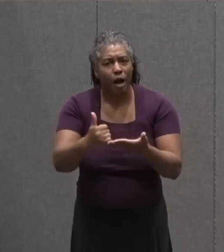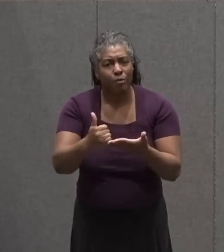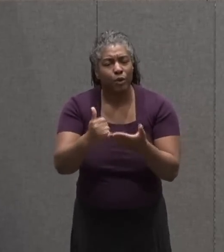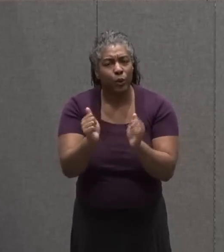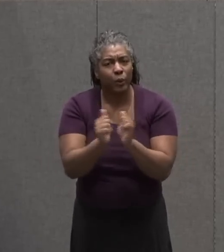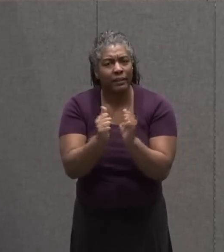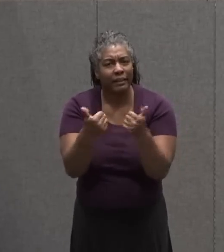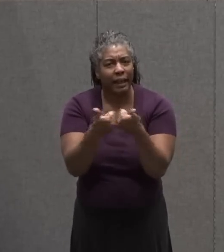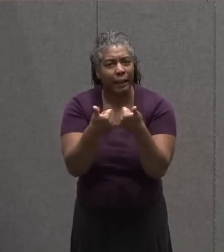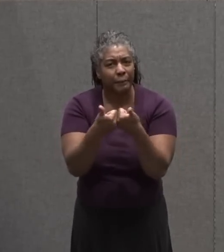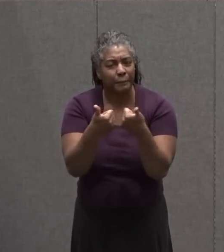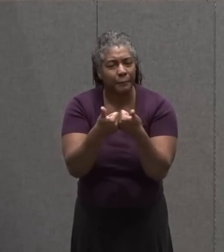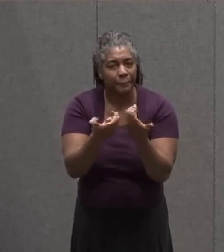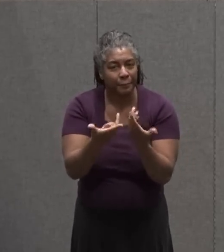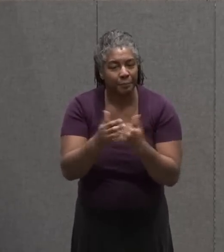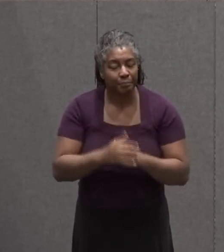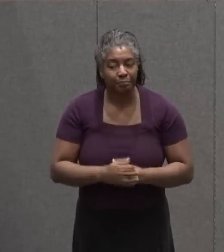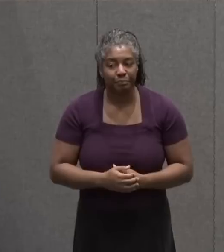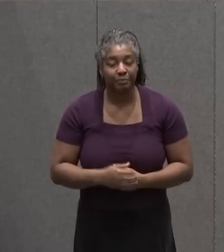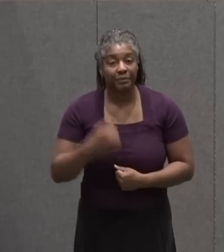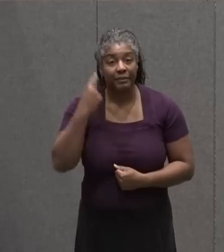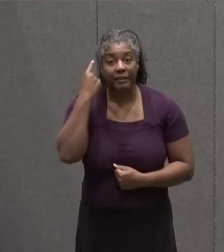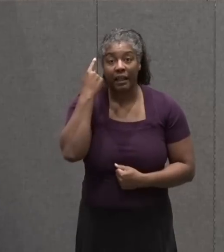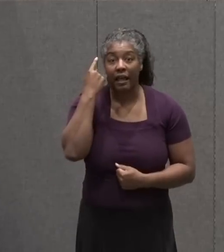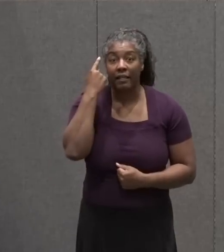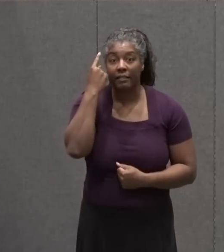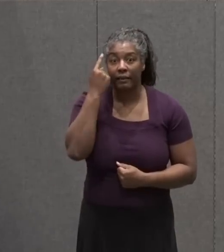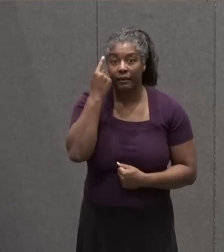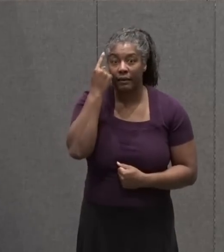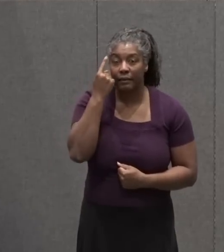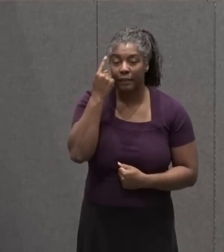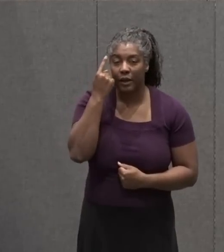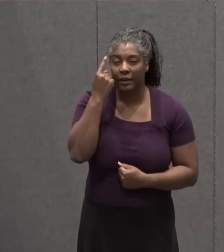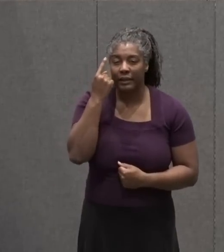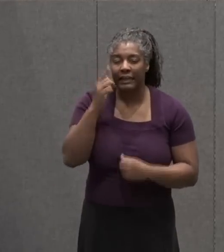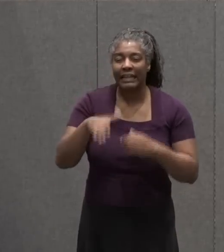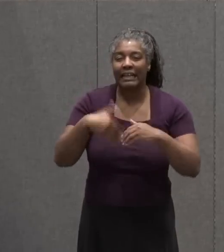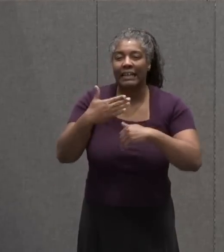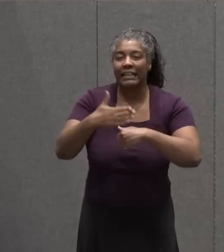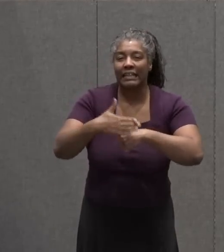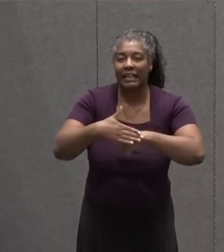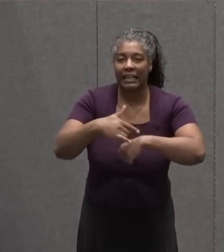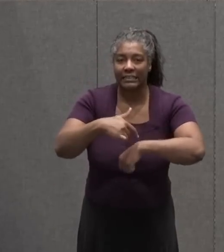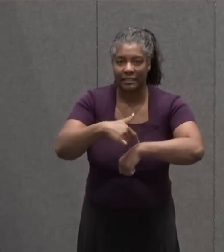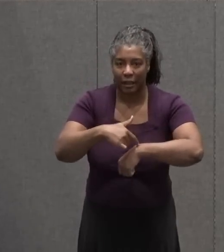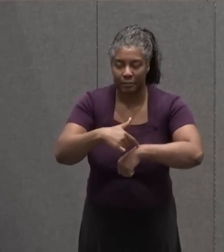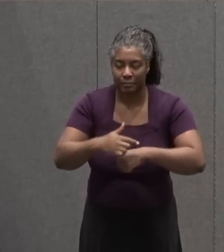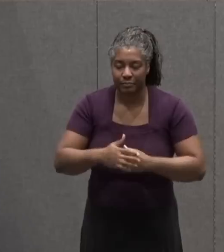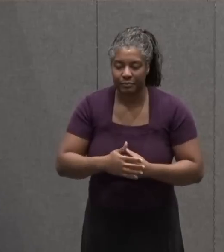Maybe think about next time words in your head or think of a picture,